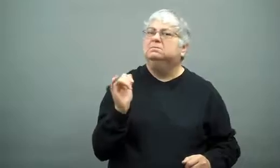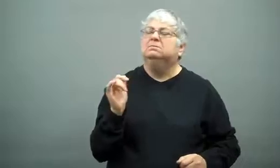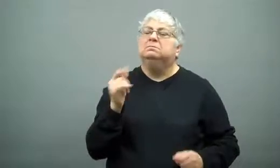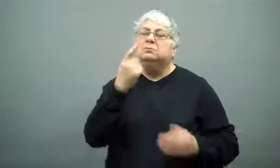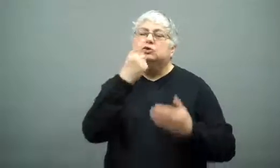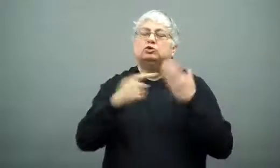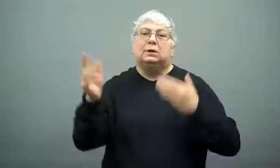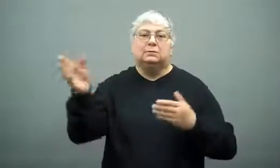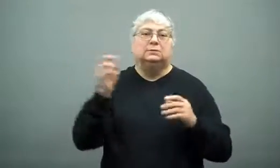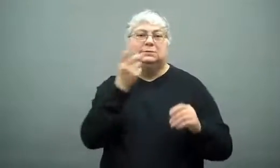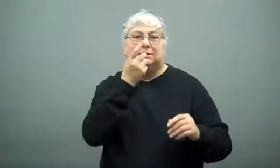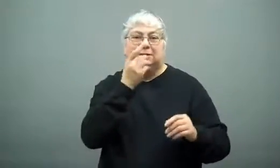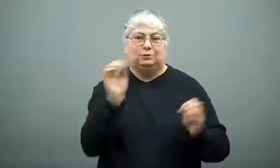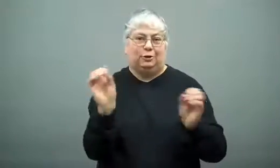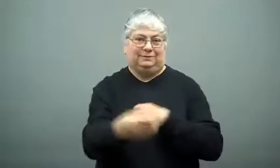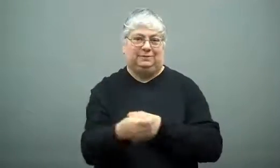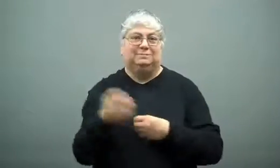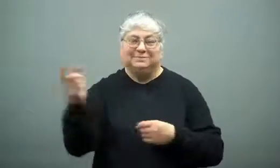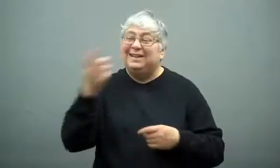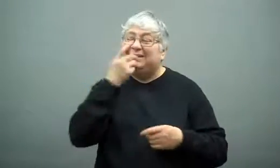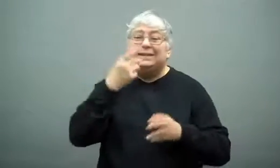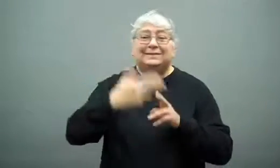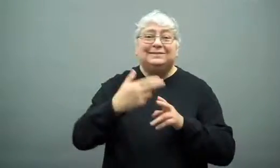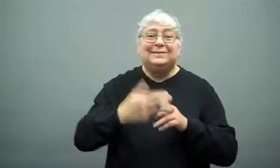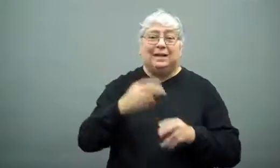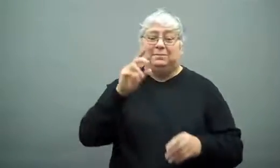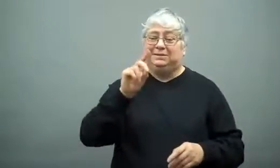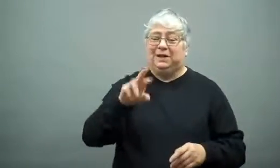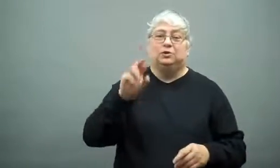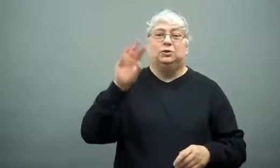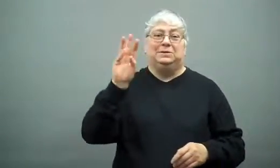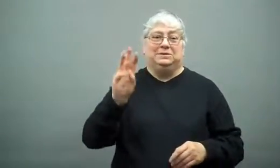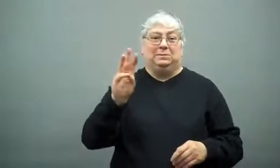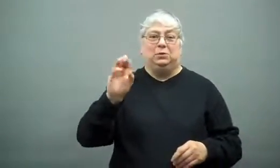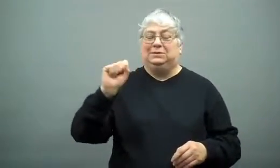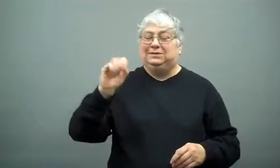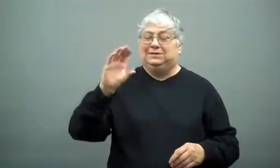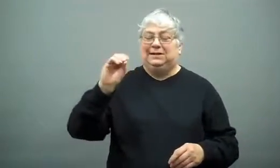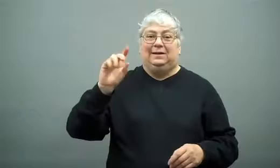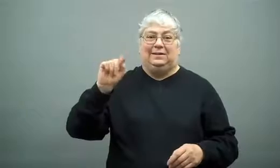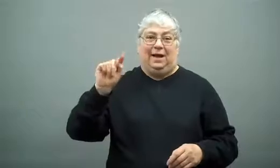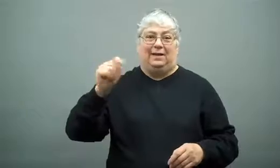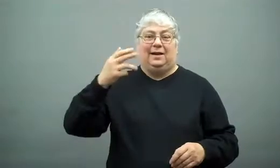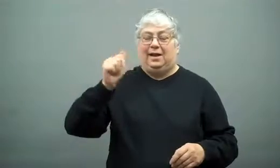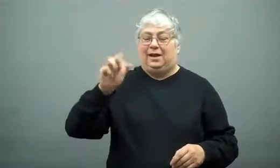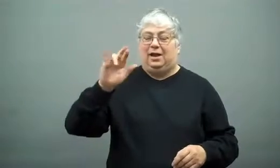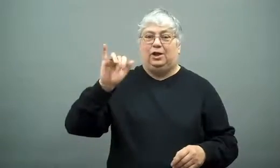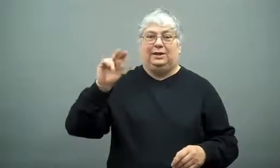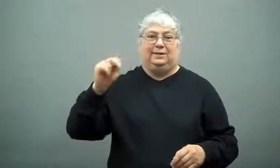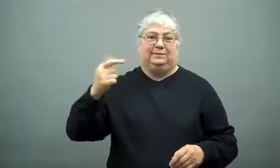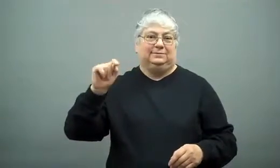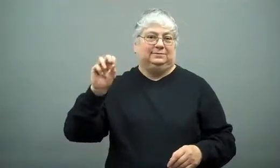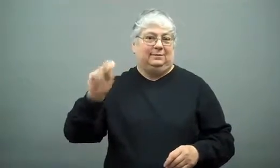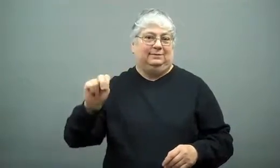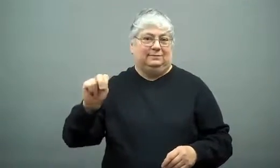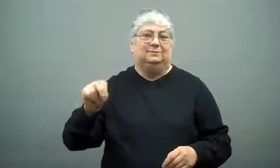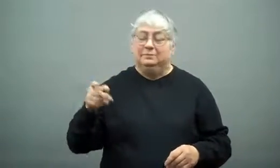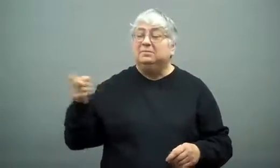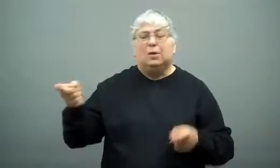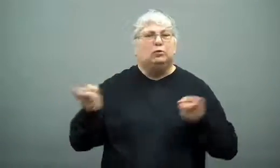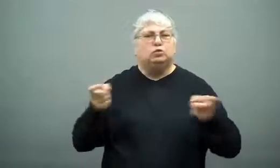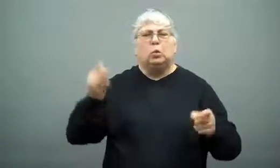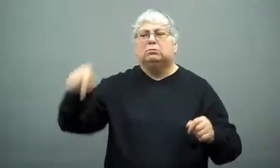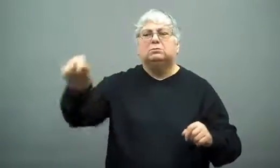The dentist's name was W. Scott Harrington, and they checked up on him.